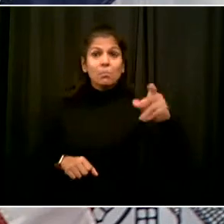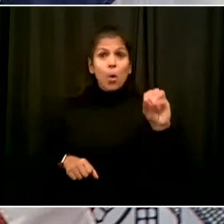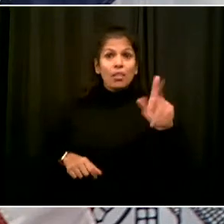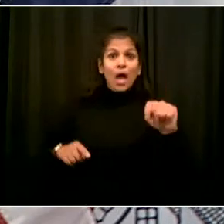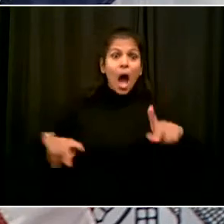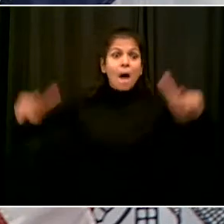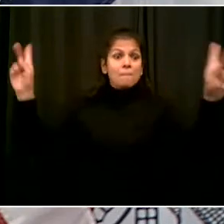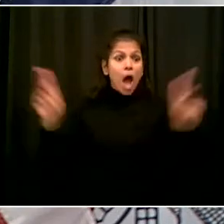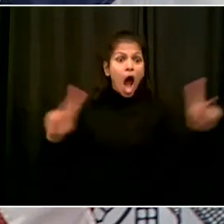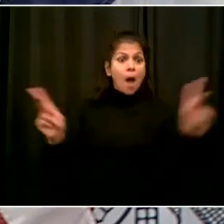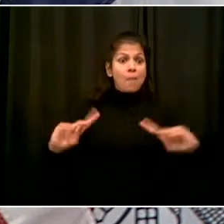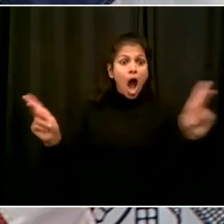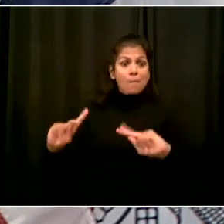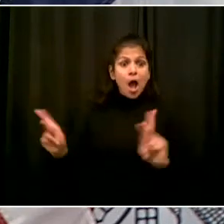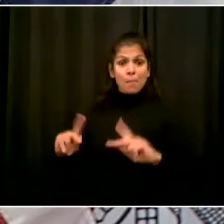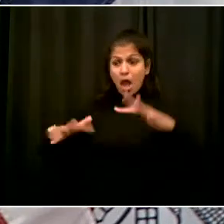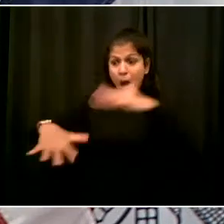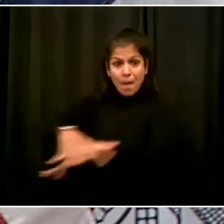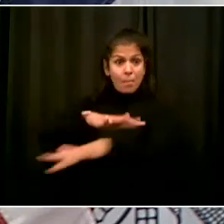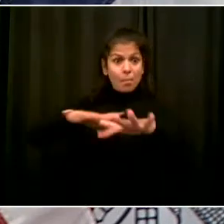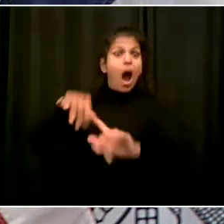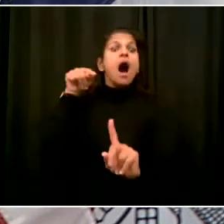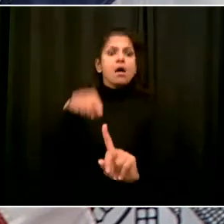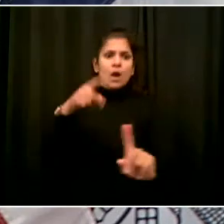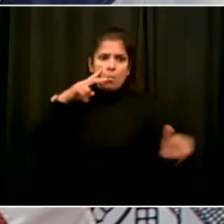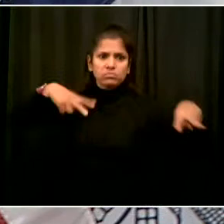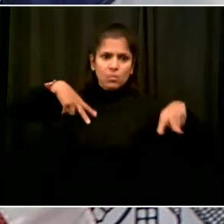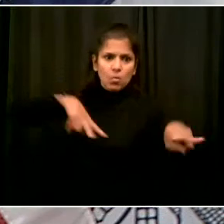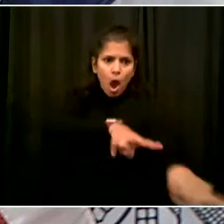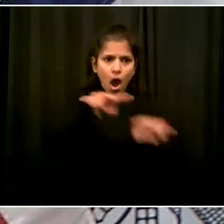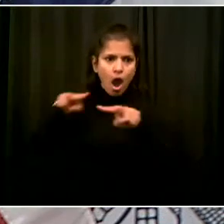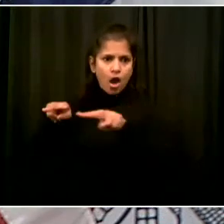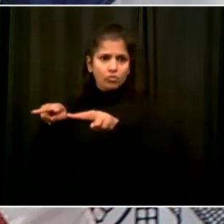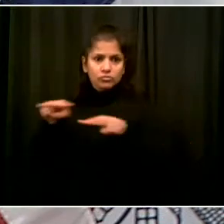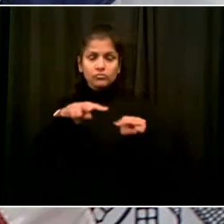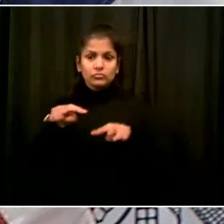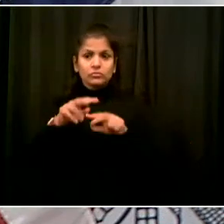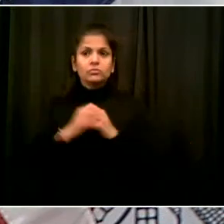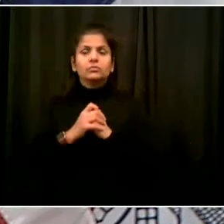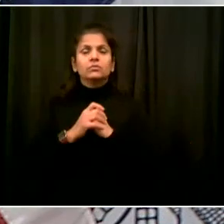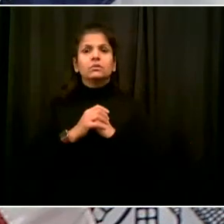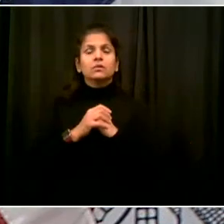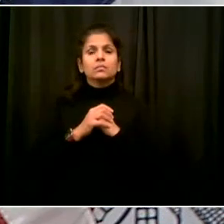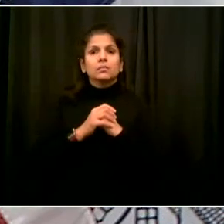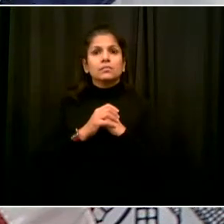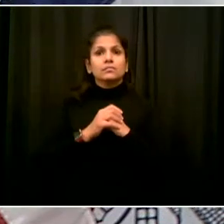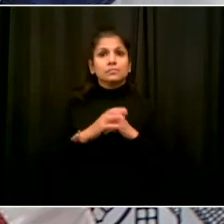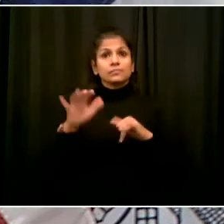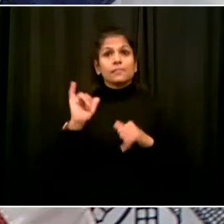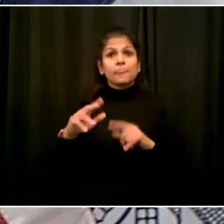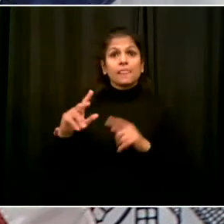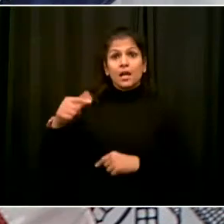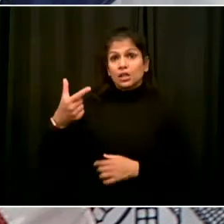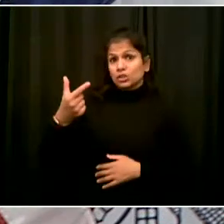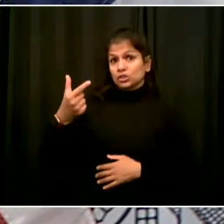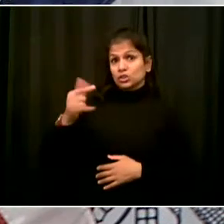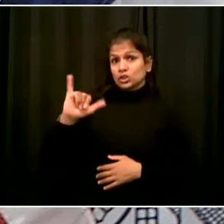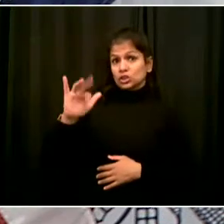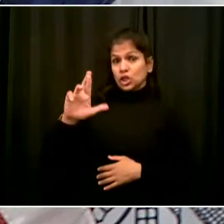YOU NOTE TO YOUR NKID WORDS. I YOU OBSERVED HIS